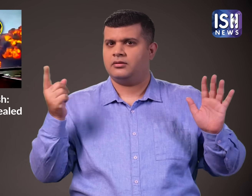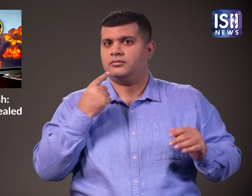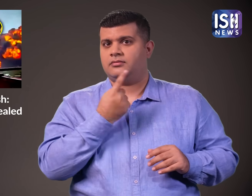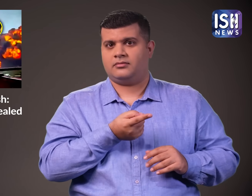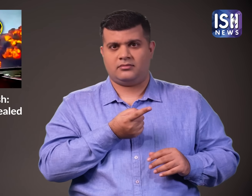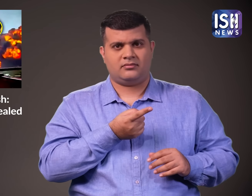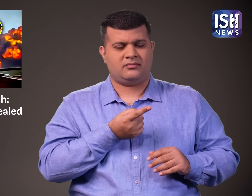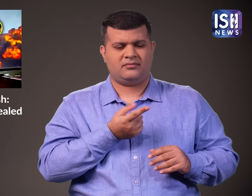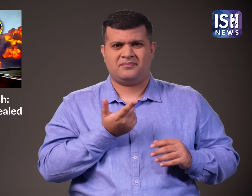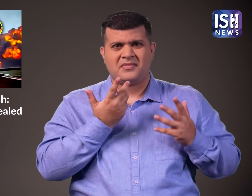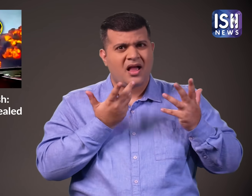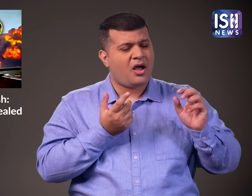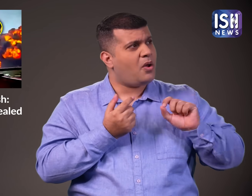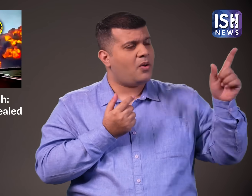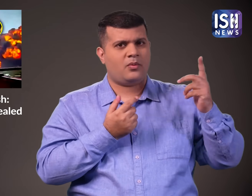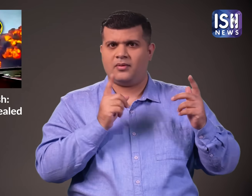ALPA was shocked the media accessed the report.